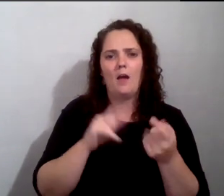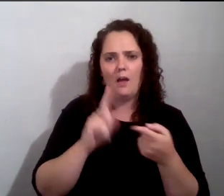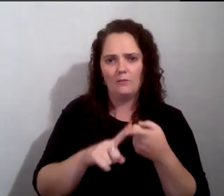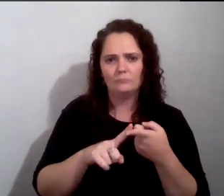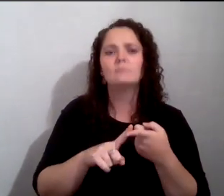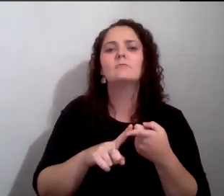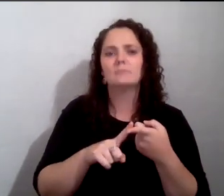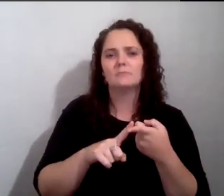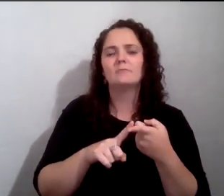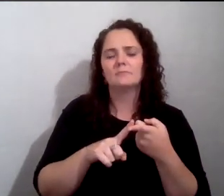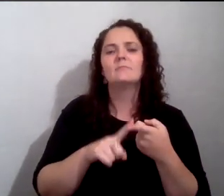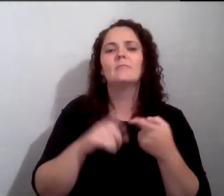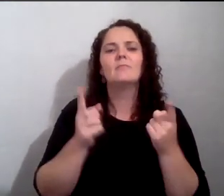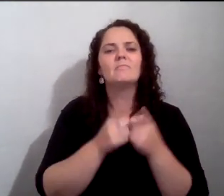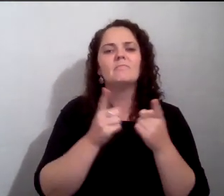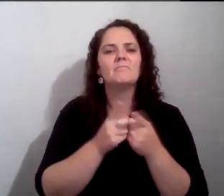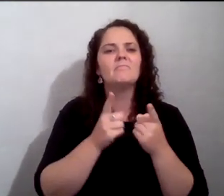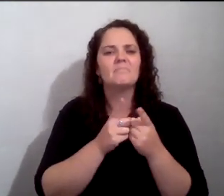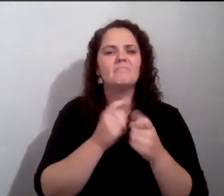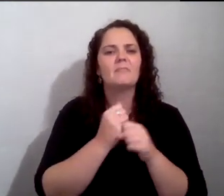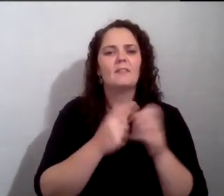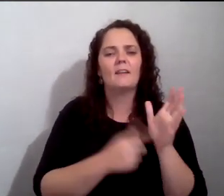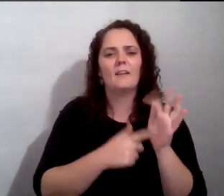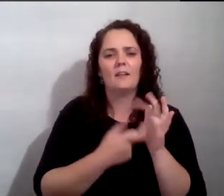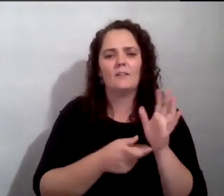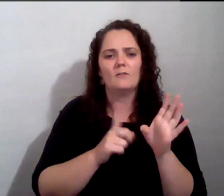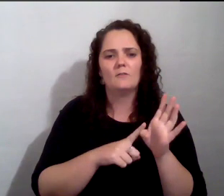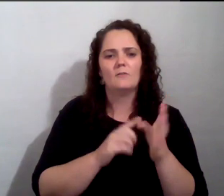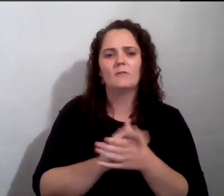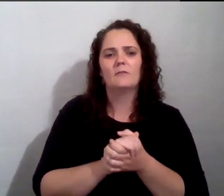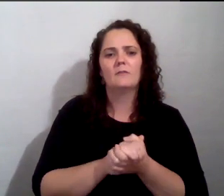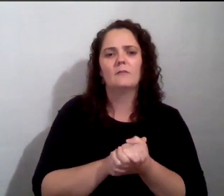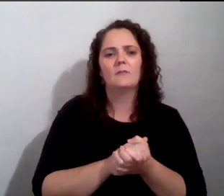and the Art Gallery of New South Wales. But curator and art historian Mary Eagle